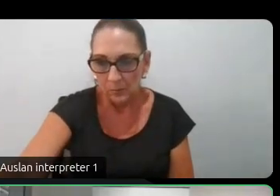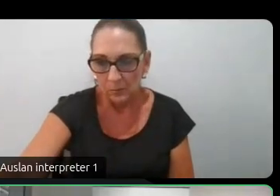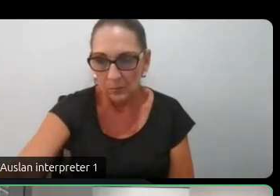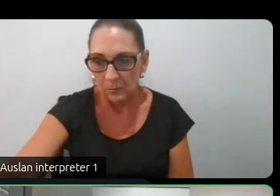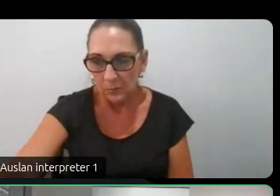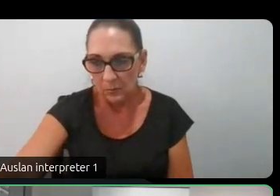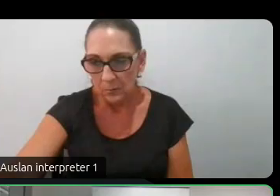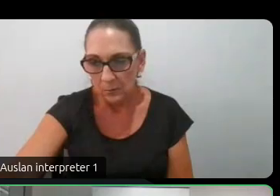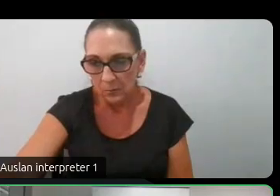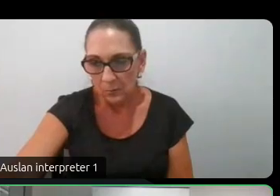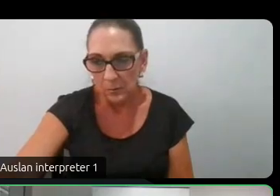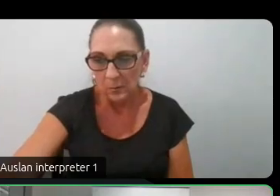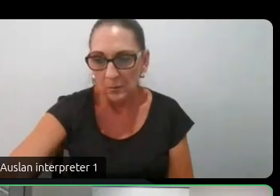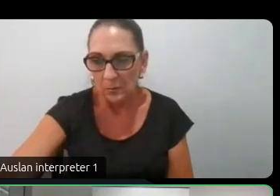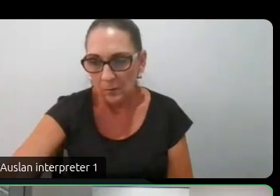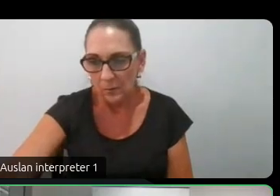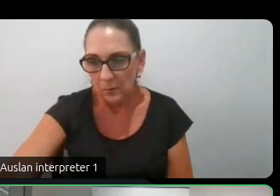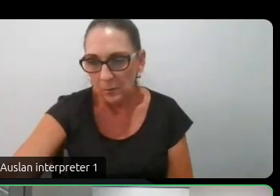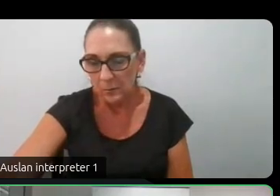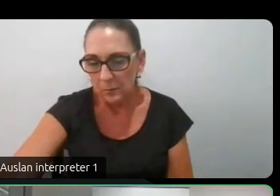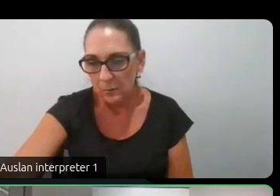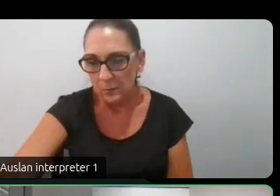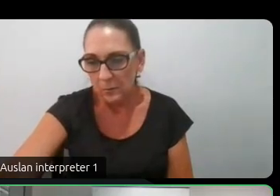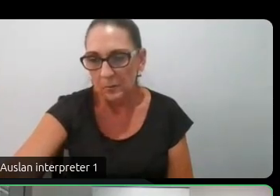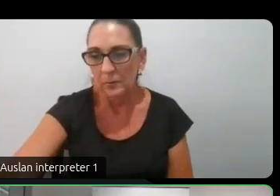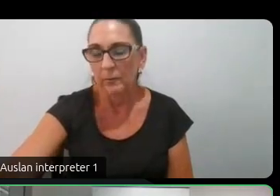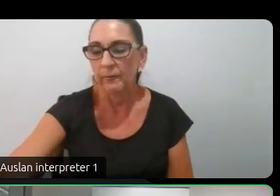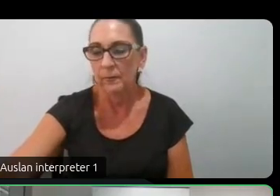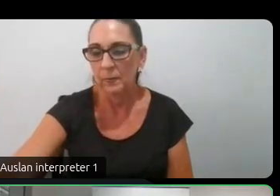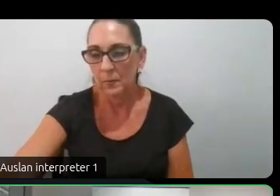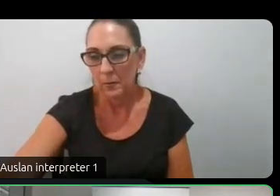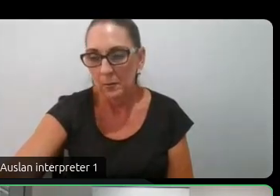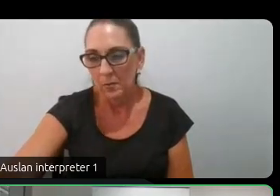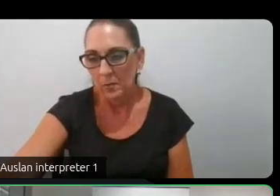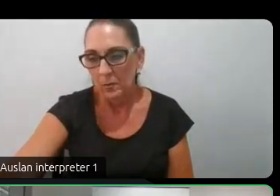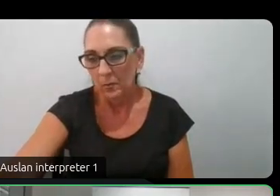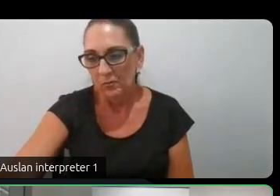what all those roles are after the session. Um, our other big group is disability advocates. So,